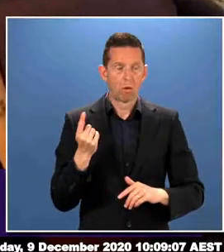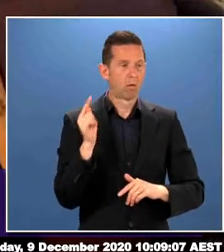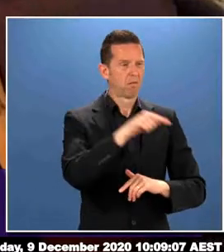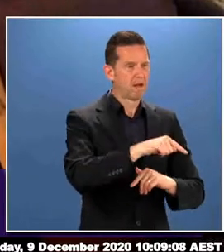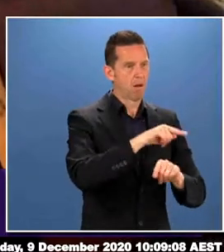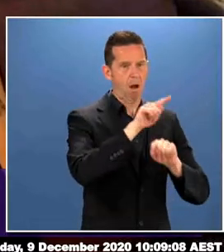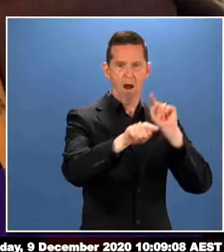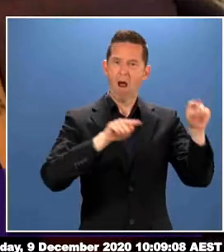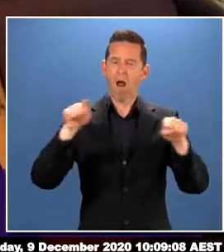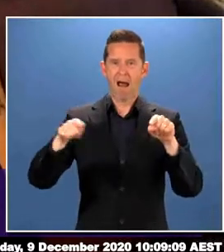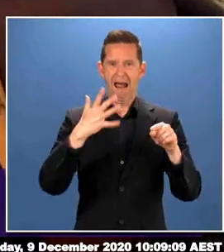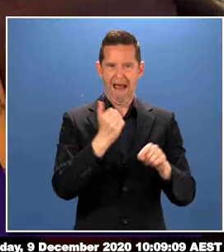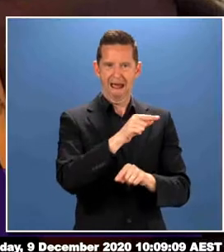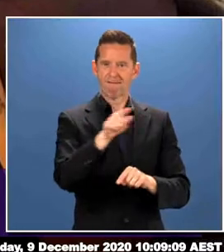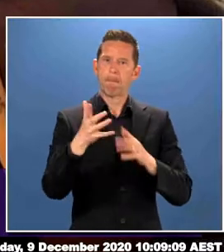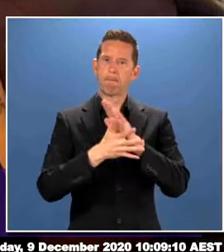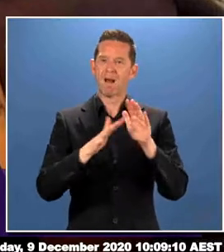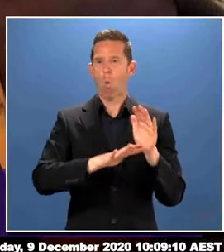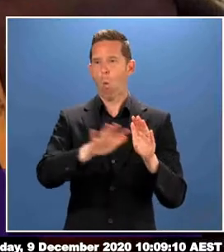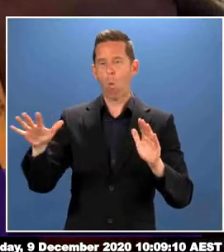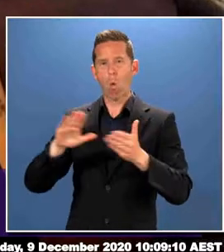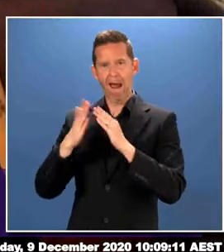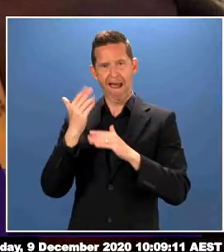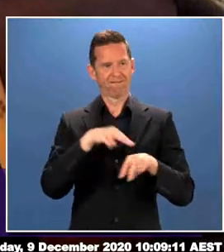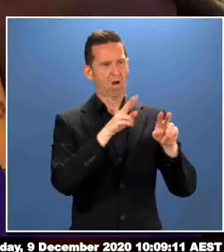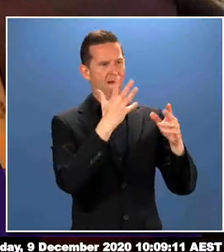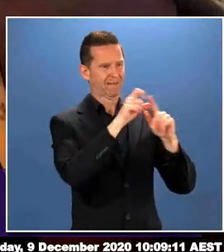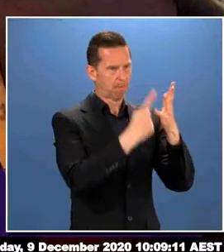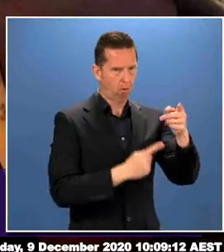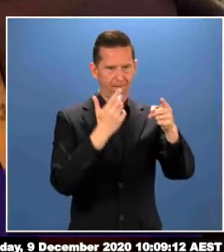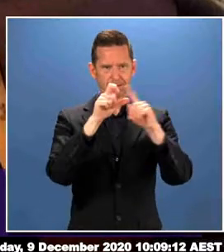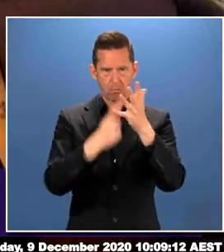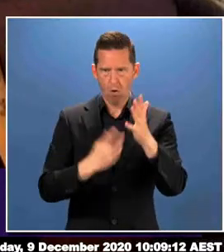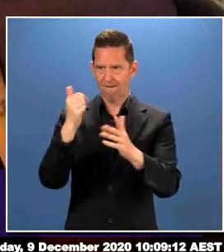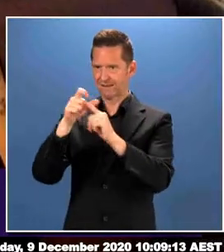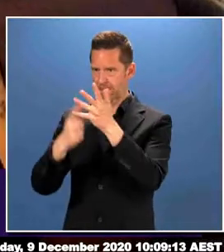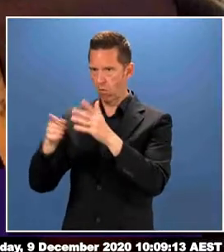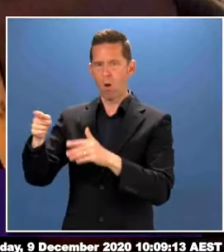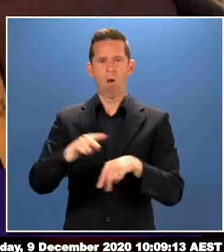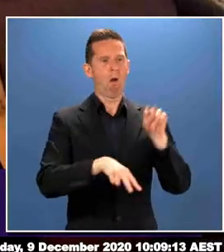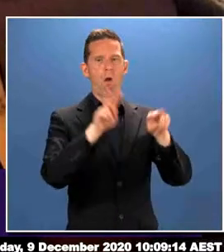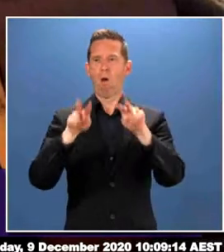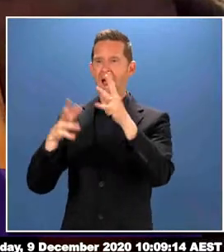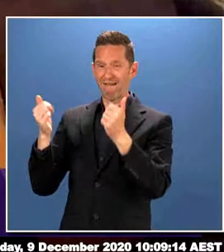in all forms of life just existing loudly and how that can actually educate people as well as formal education.